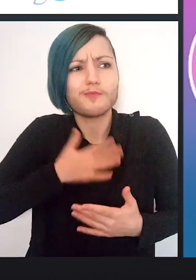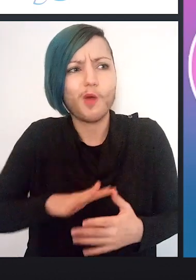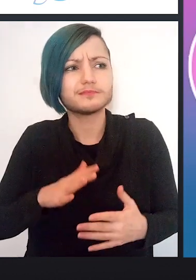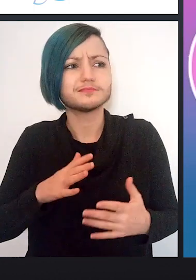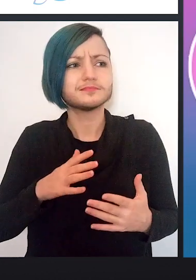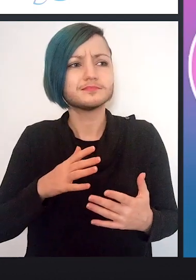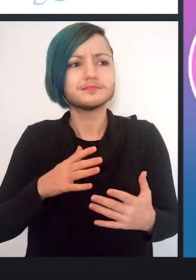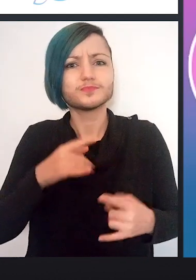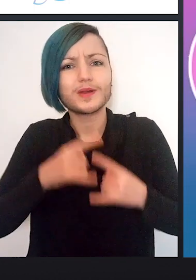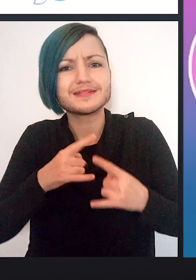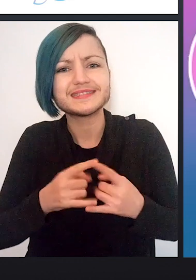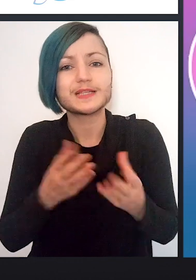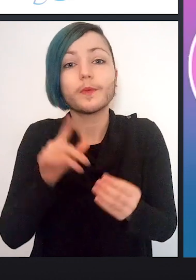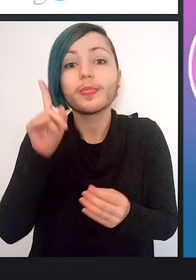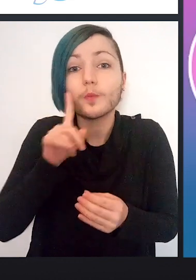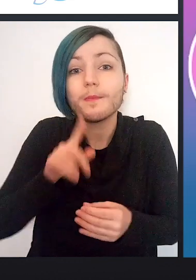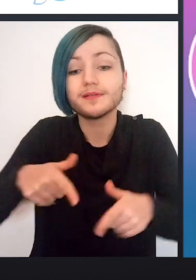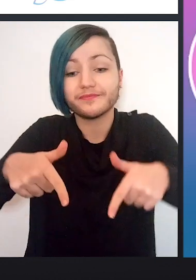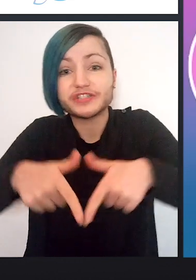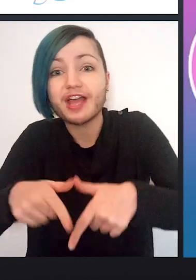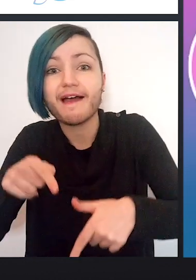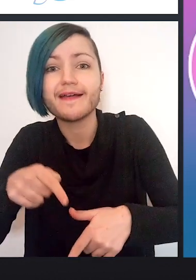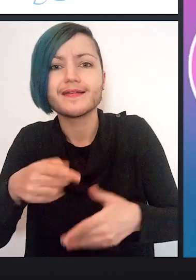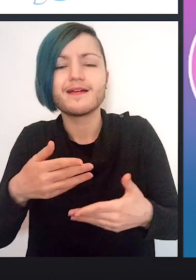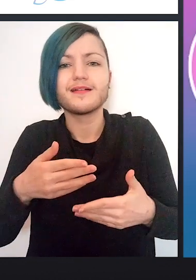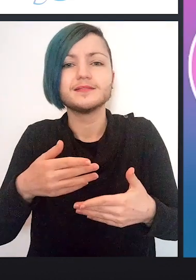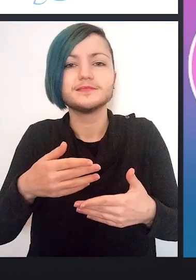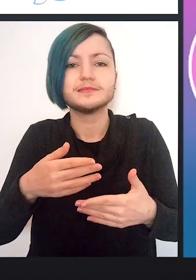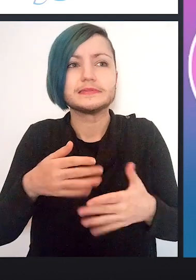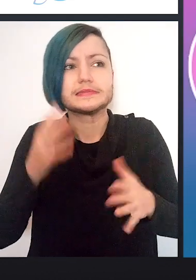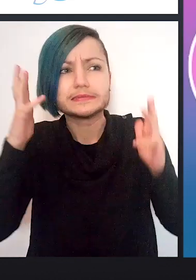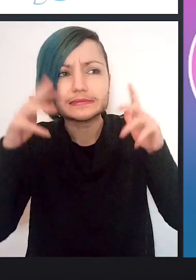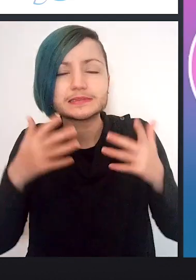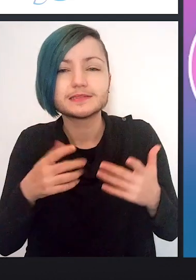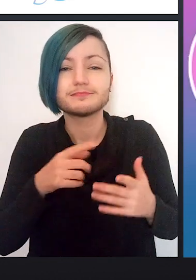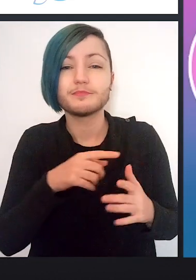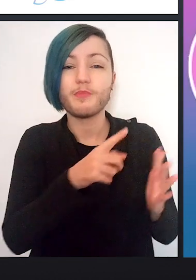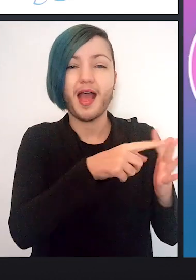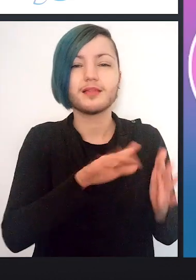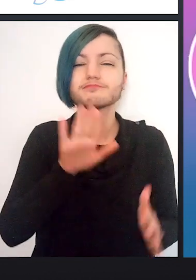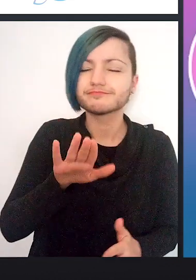And she reassured me by telling me that firstly she thought